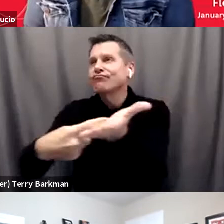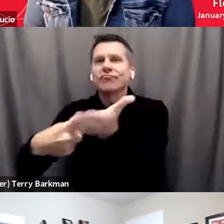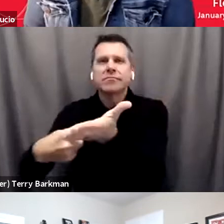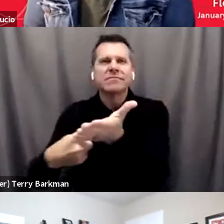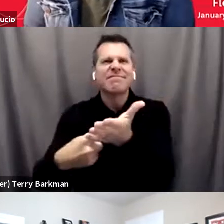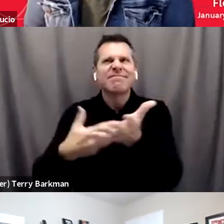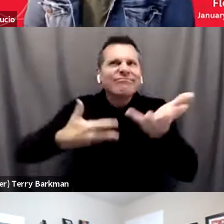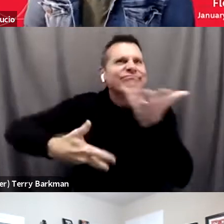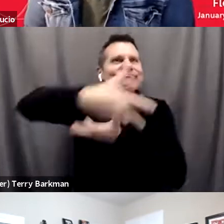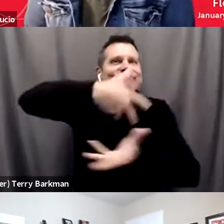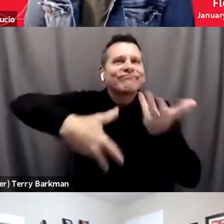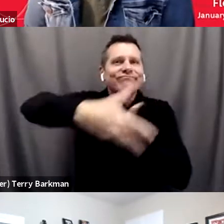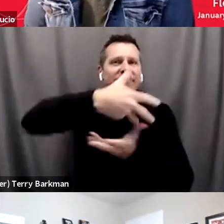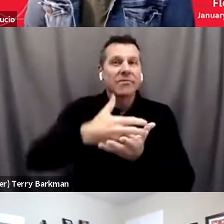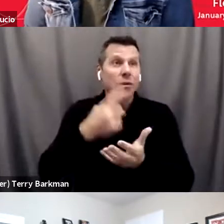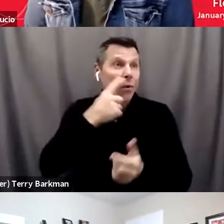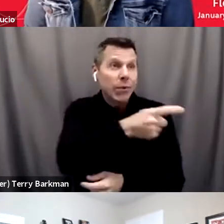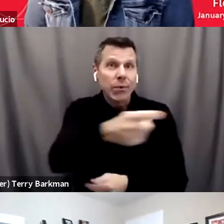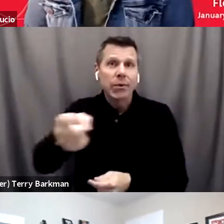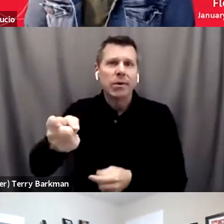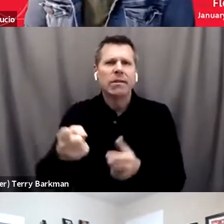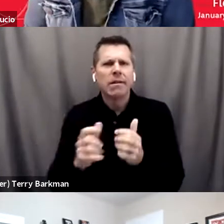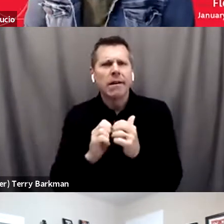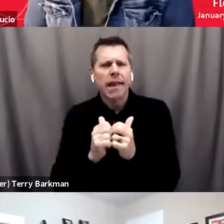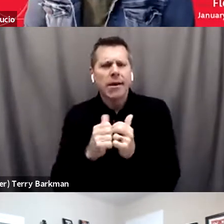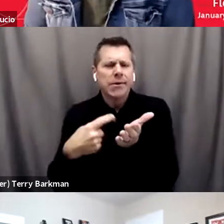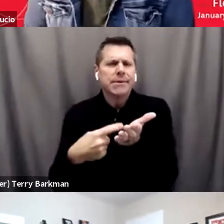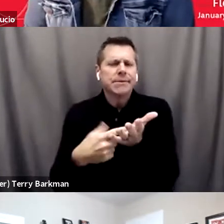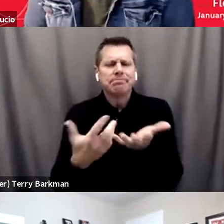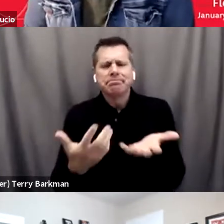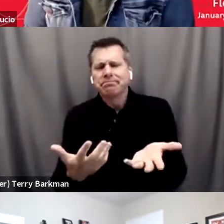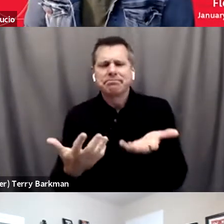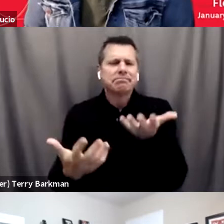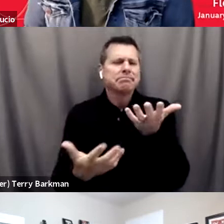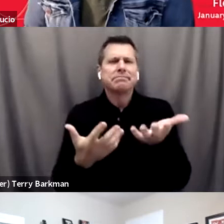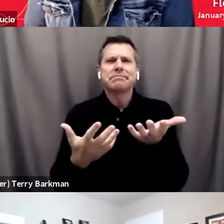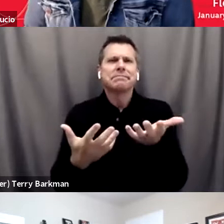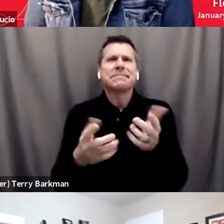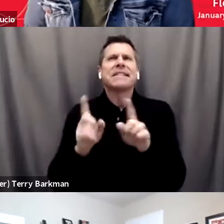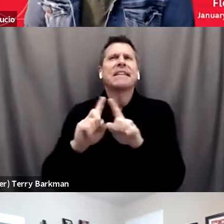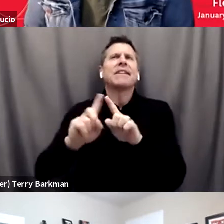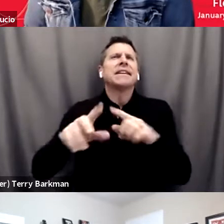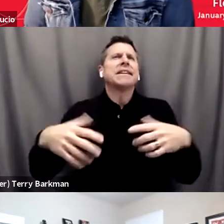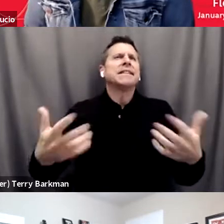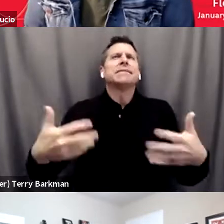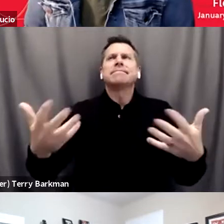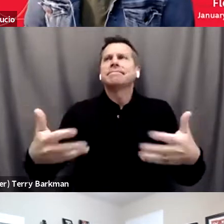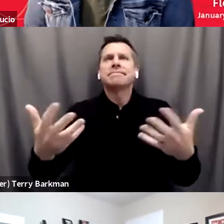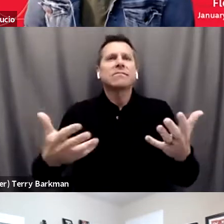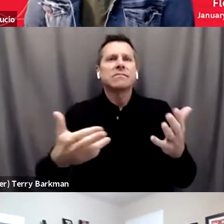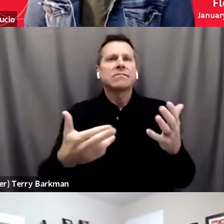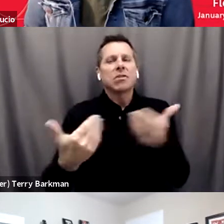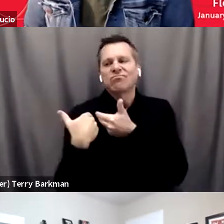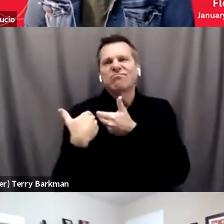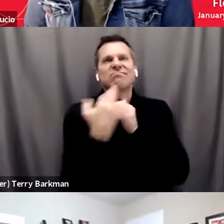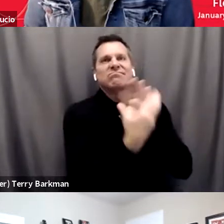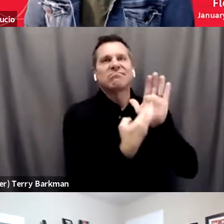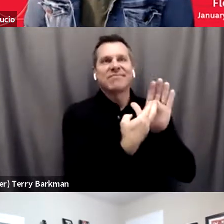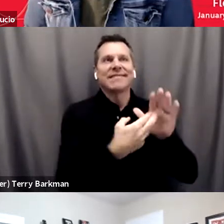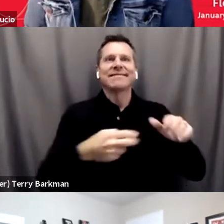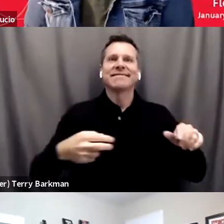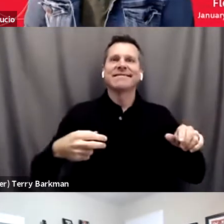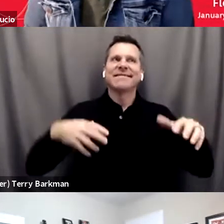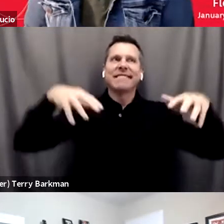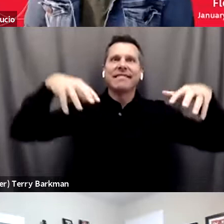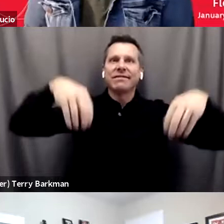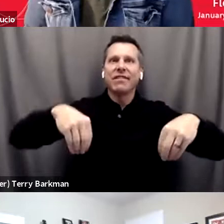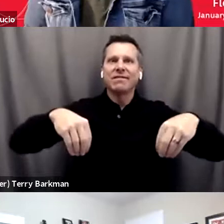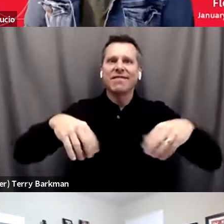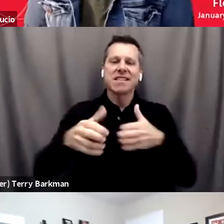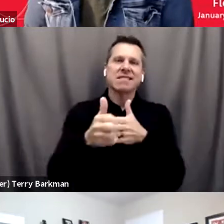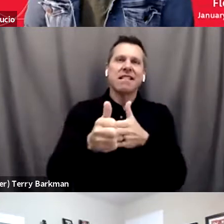session with all of you just to talk about the different the different roles that that we play in the guided pathways overall